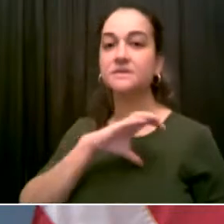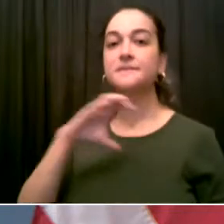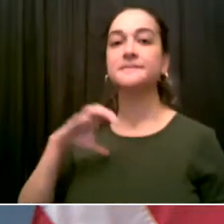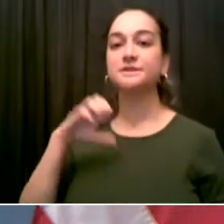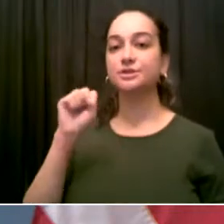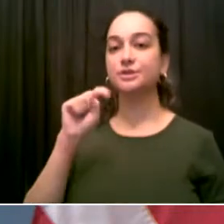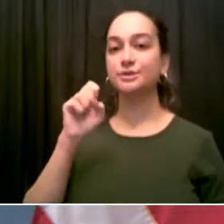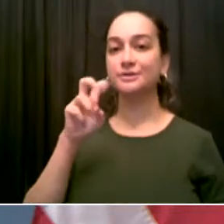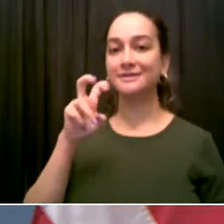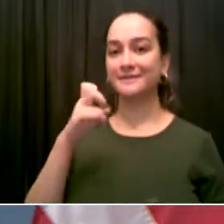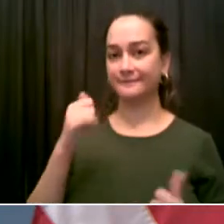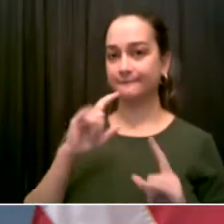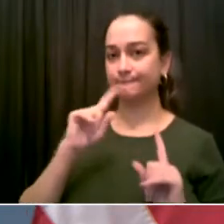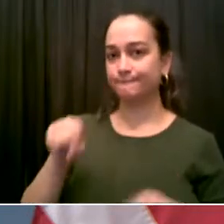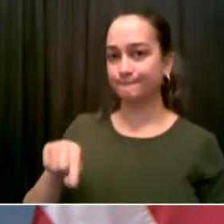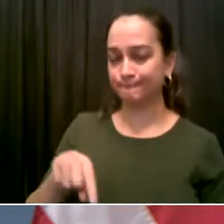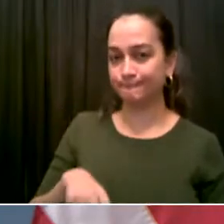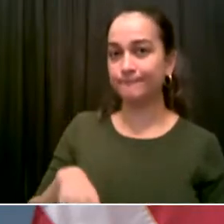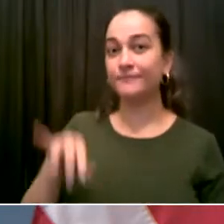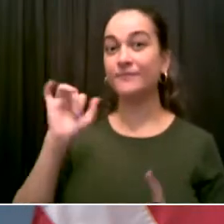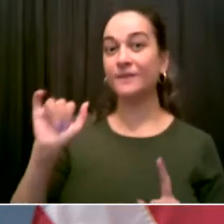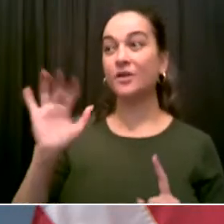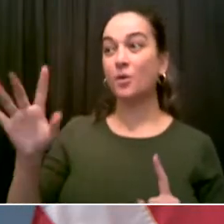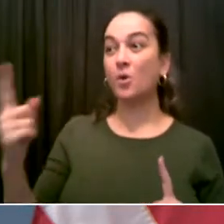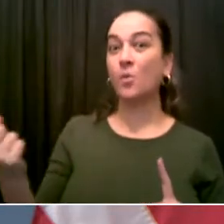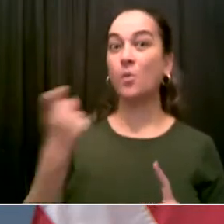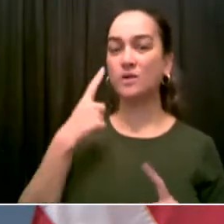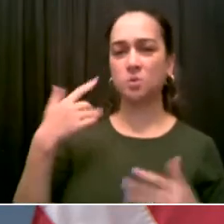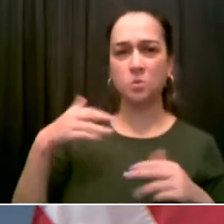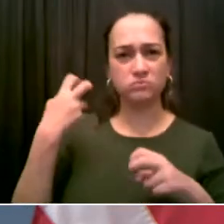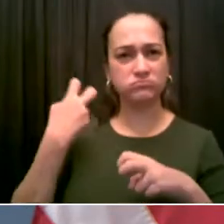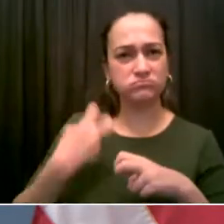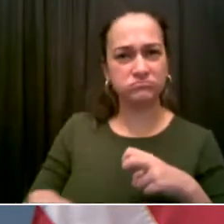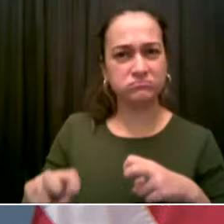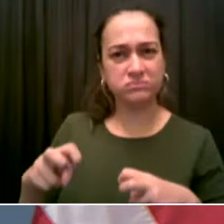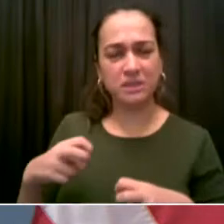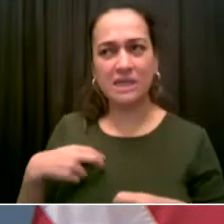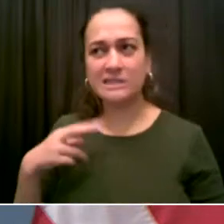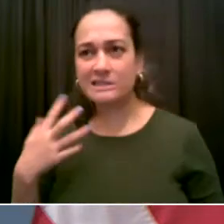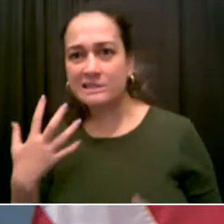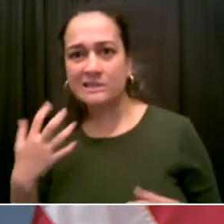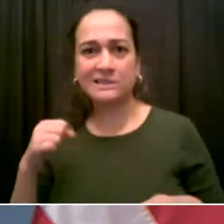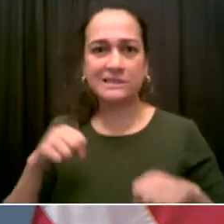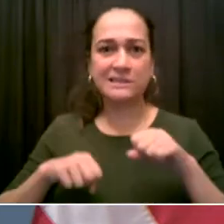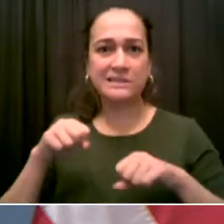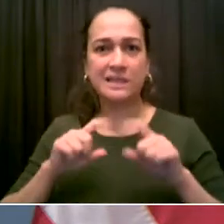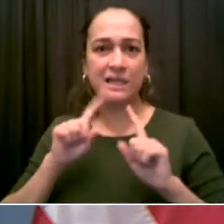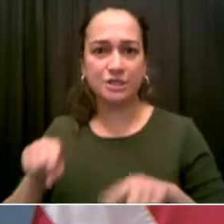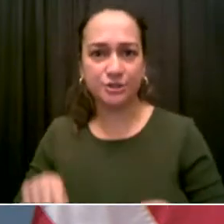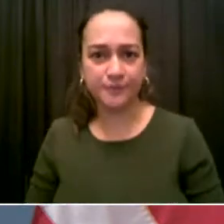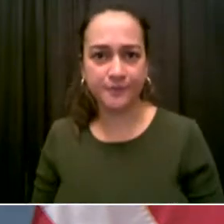WAS MADE TO TRY TO KEEP AS MUCH CONTINUITY AS POSSIBLE EVEN WITH THE DISRUPTION OF THE PANDEMIC. I WANT TO CHALLENGE ONE ASPECT OF YOUR